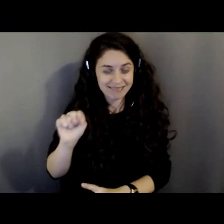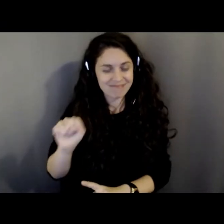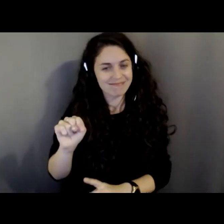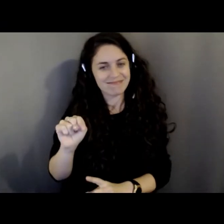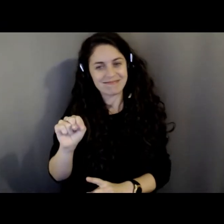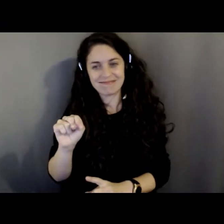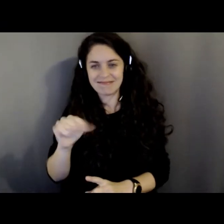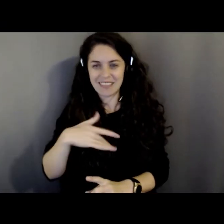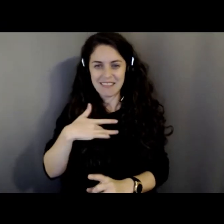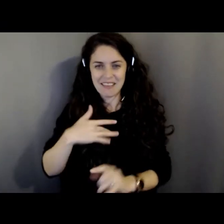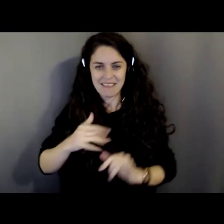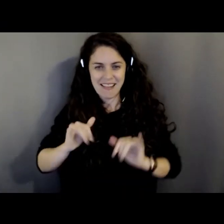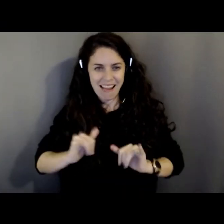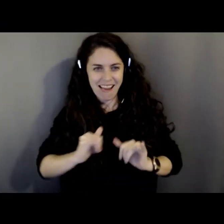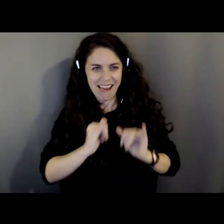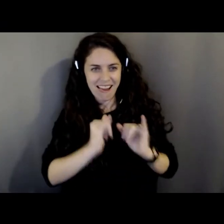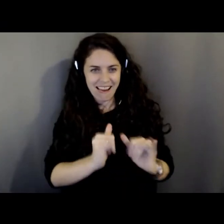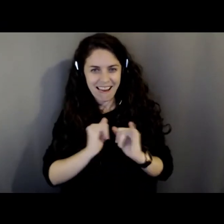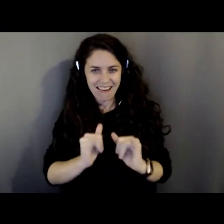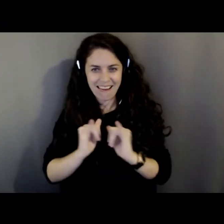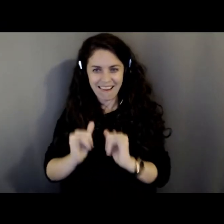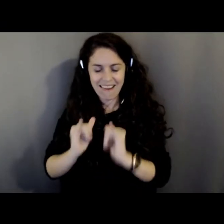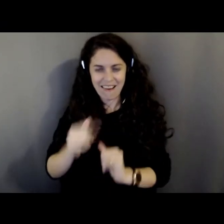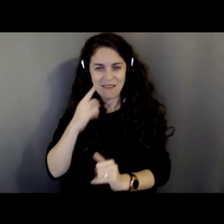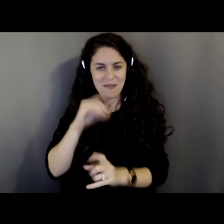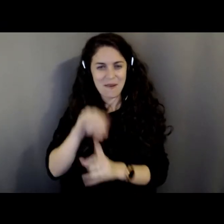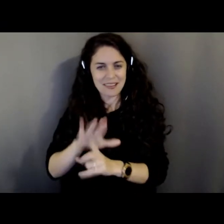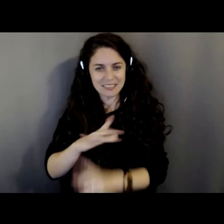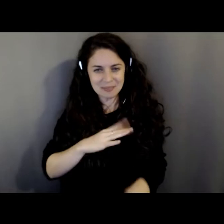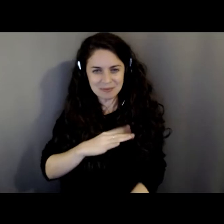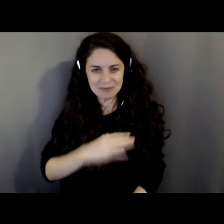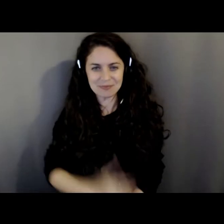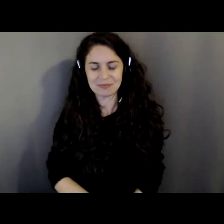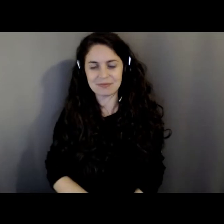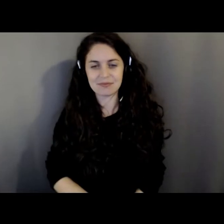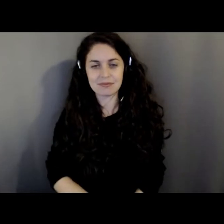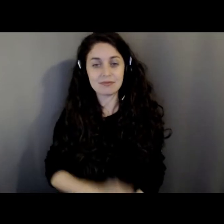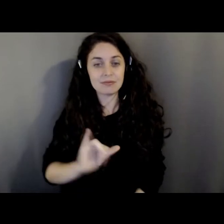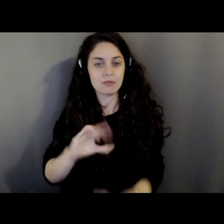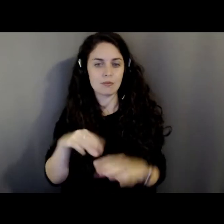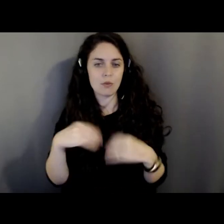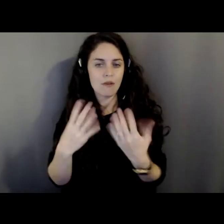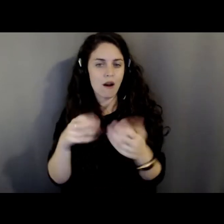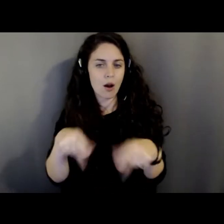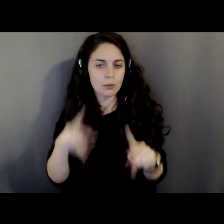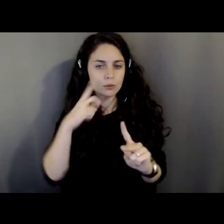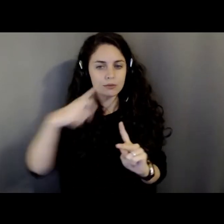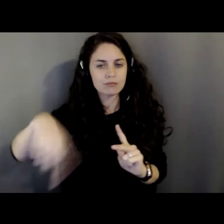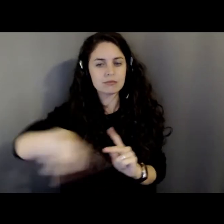of shared experience during their orientation. It gives them the opportunity to share their concerns